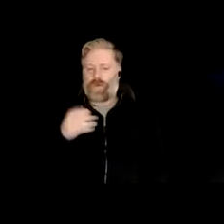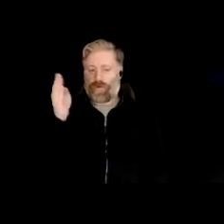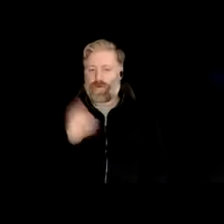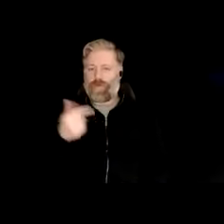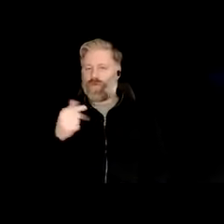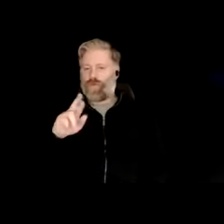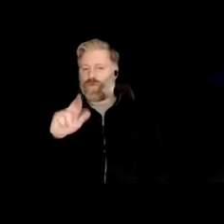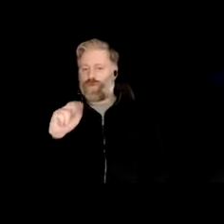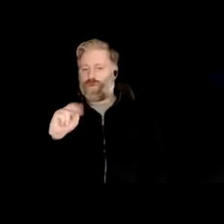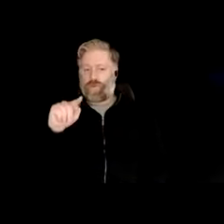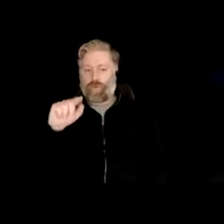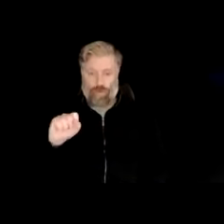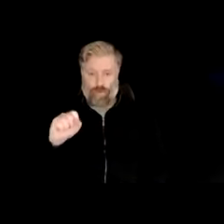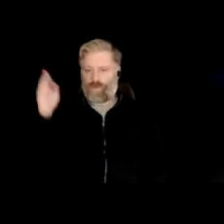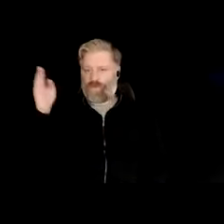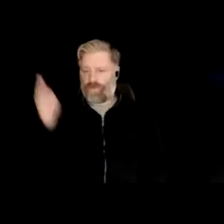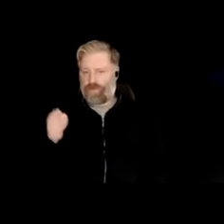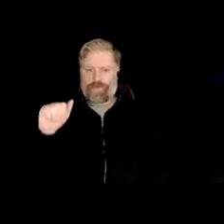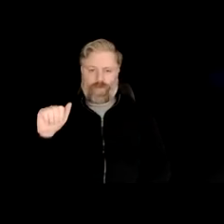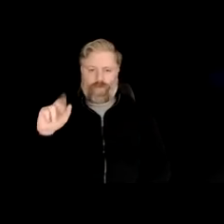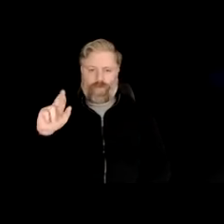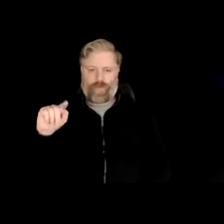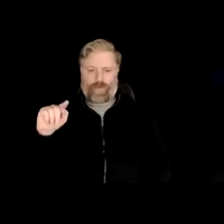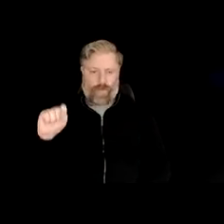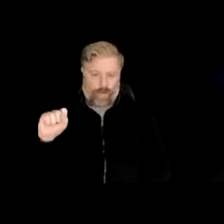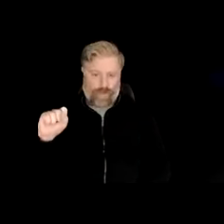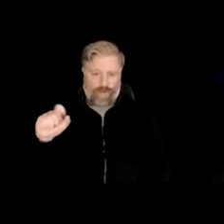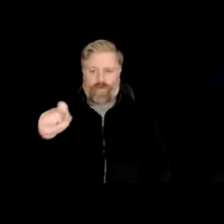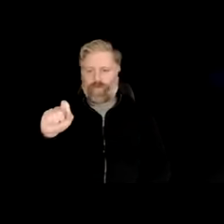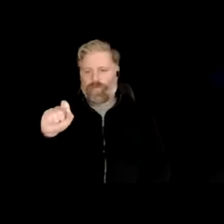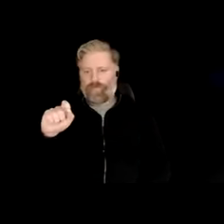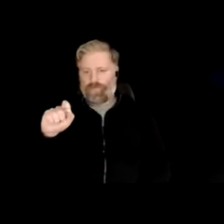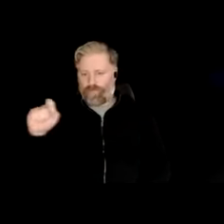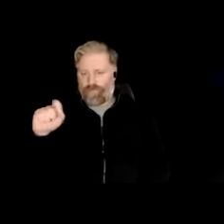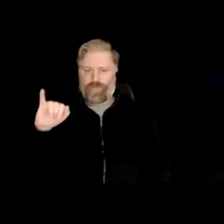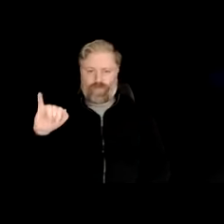G-R-A-N-T-S backslash A-R-T-S slash